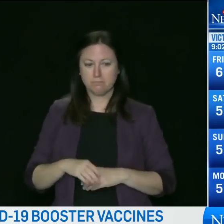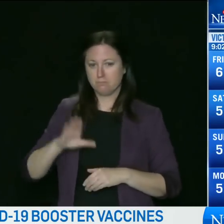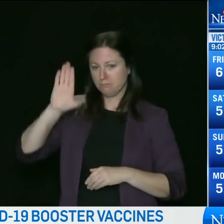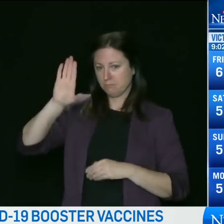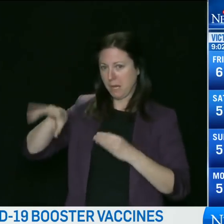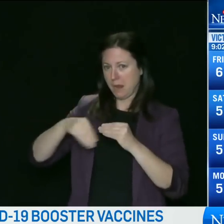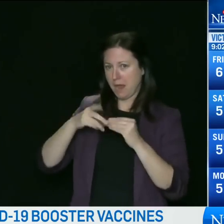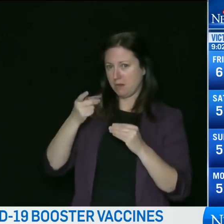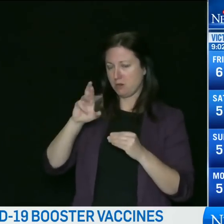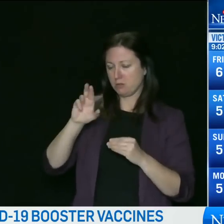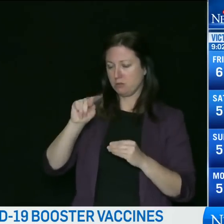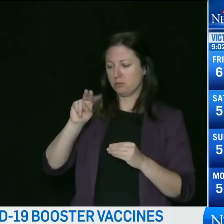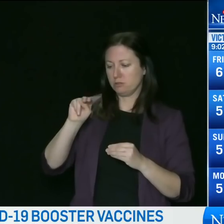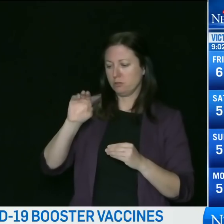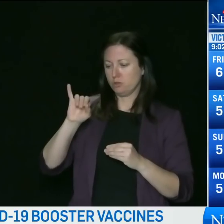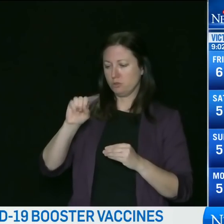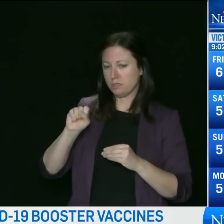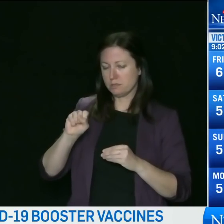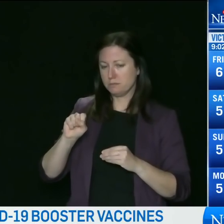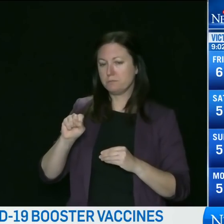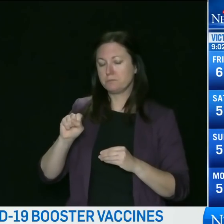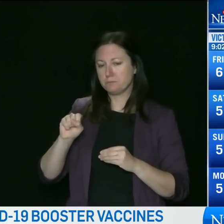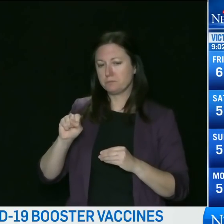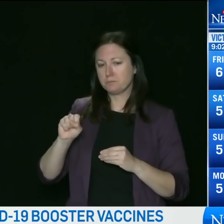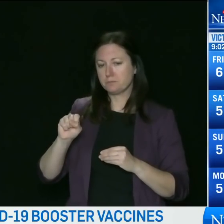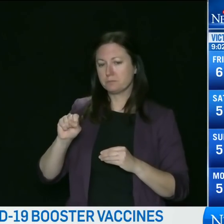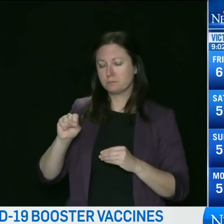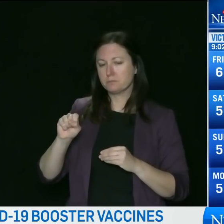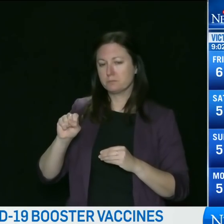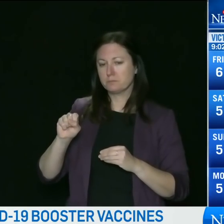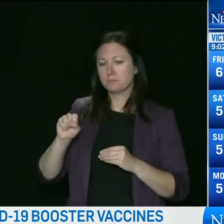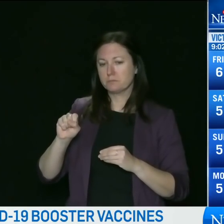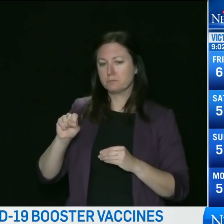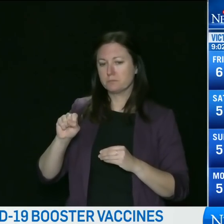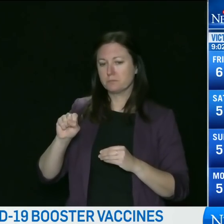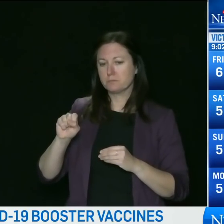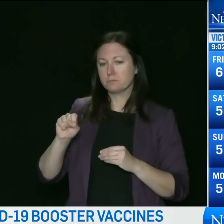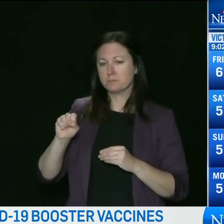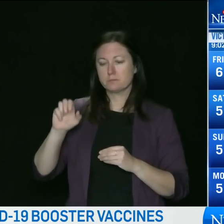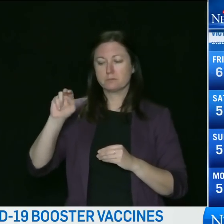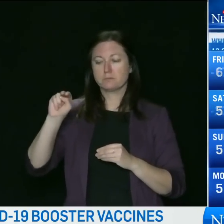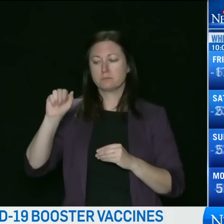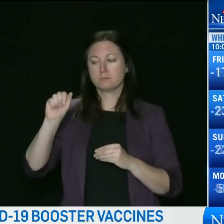WAIT SIX MONTHS.